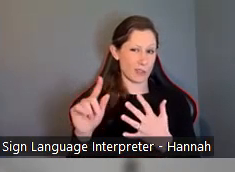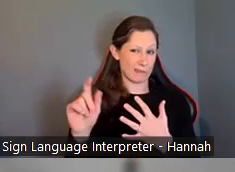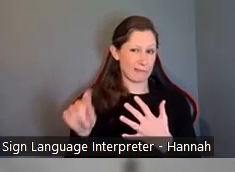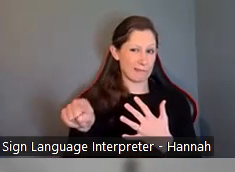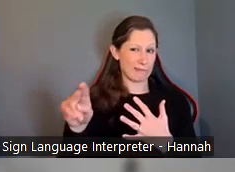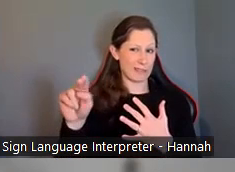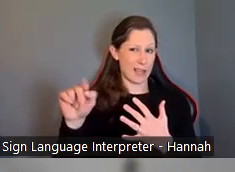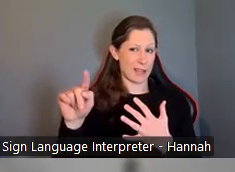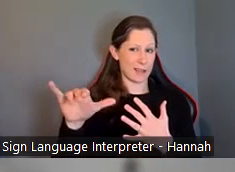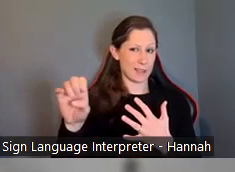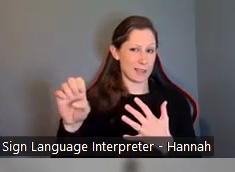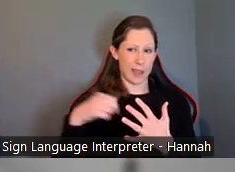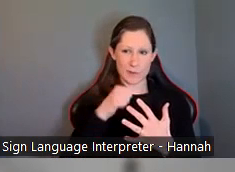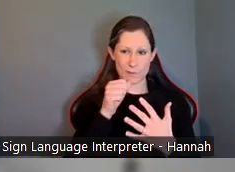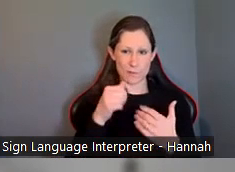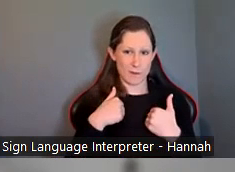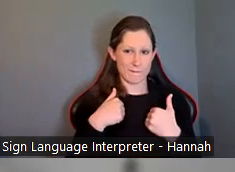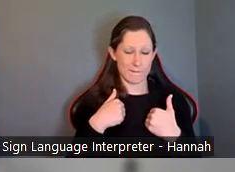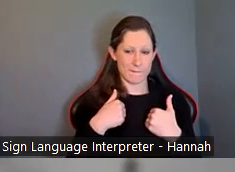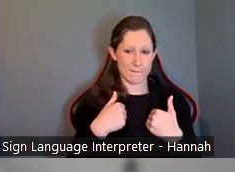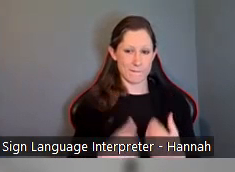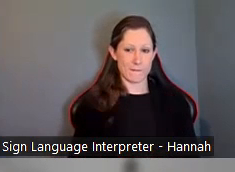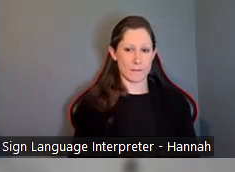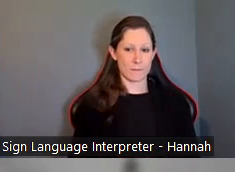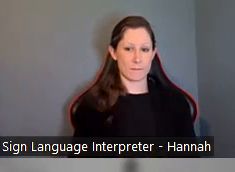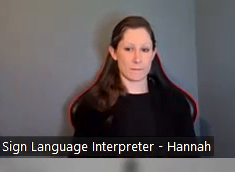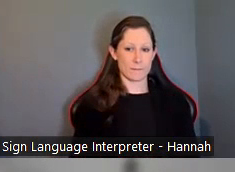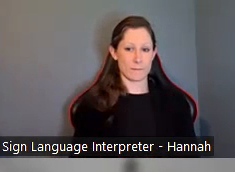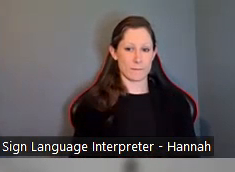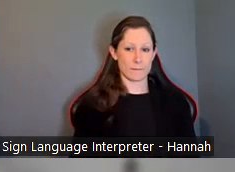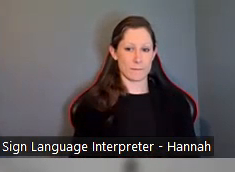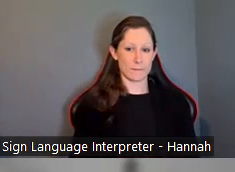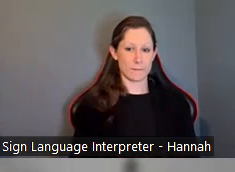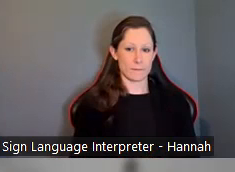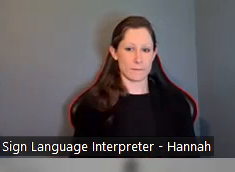Natalie: